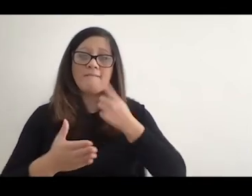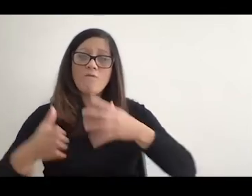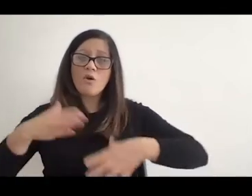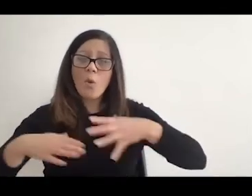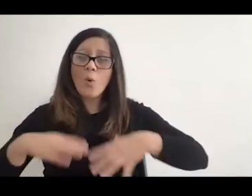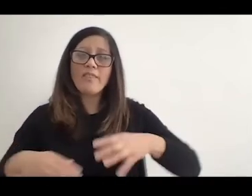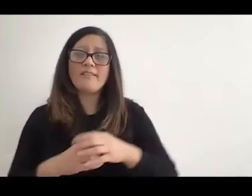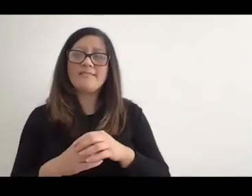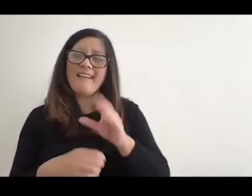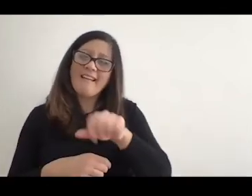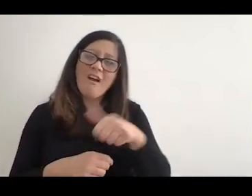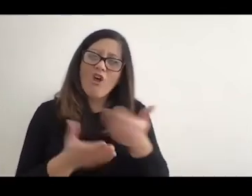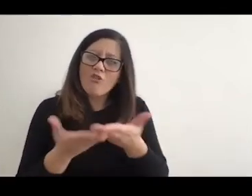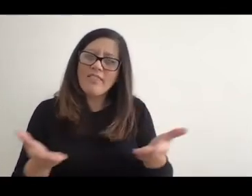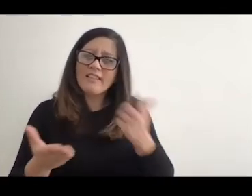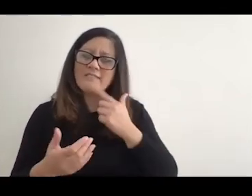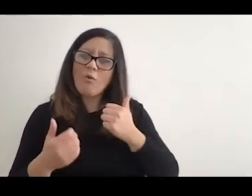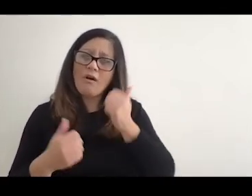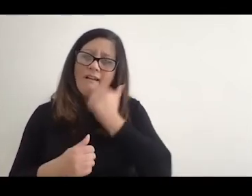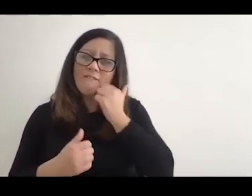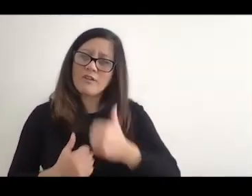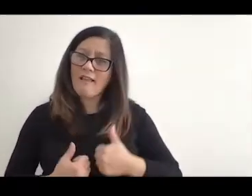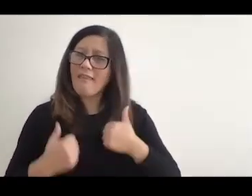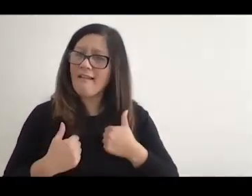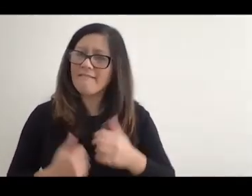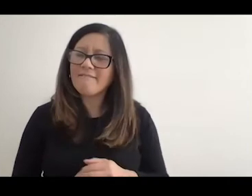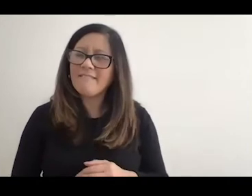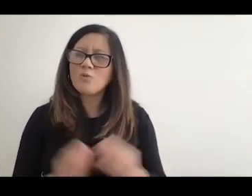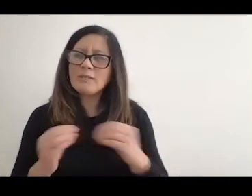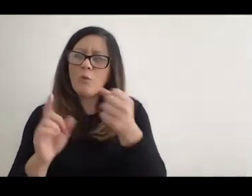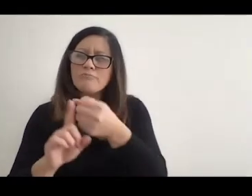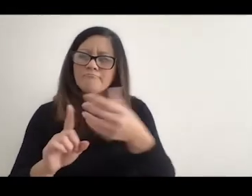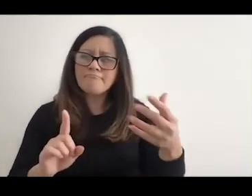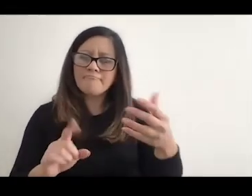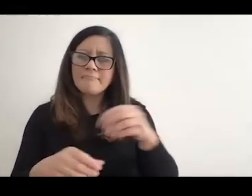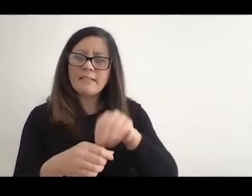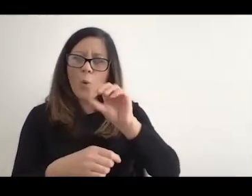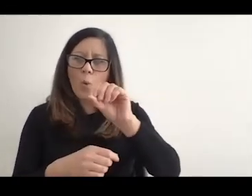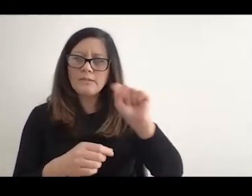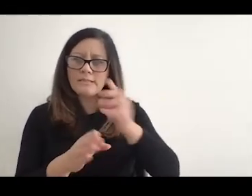And I just think that's so important and what I'm noticing is.